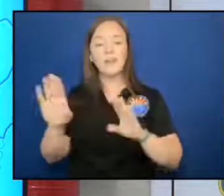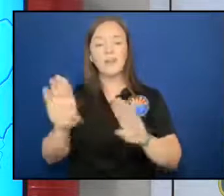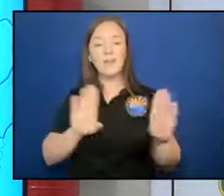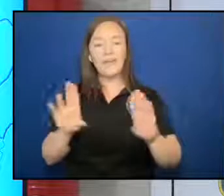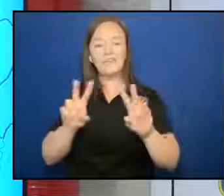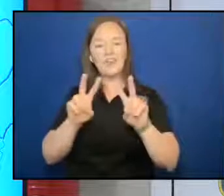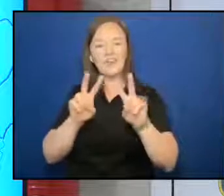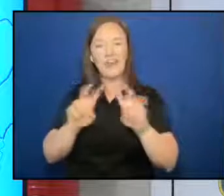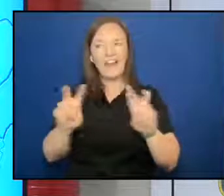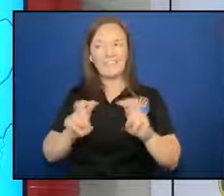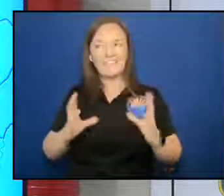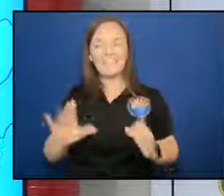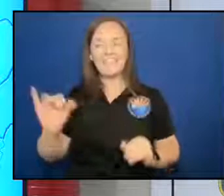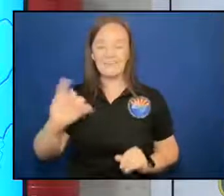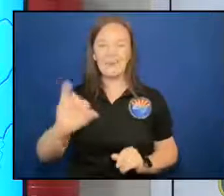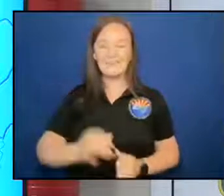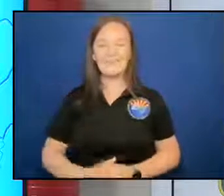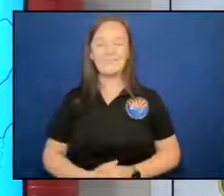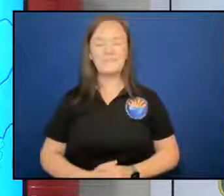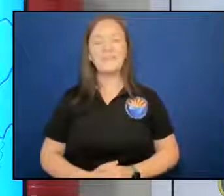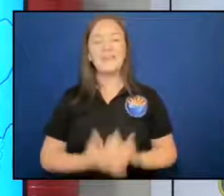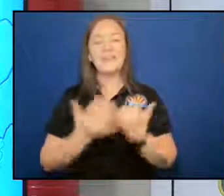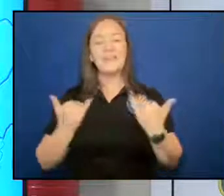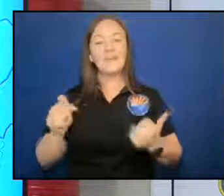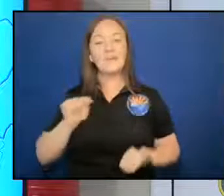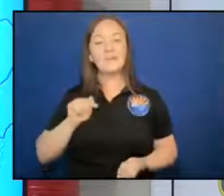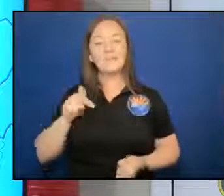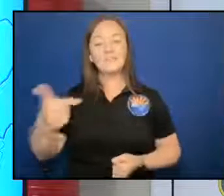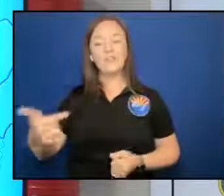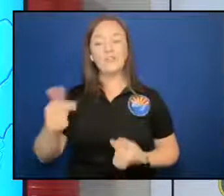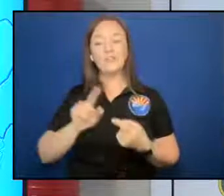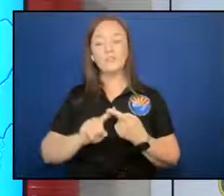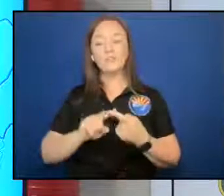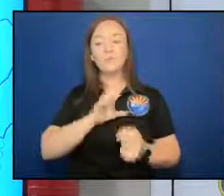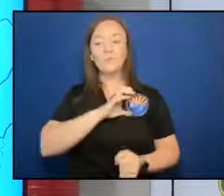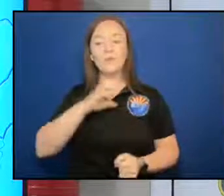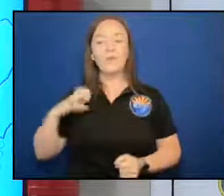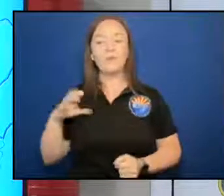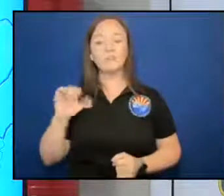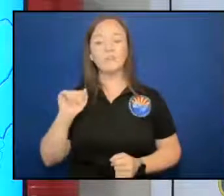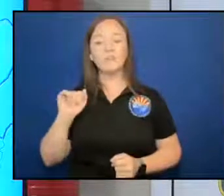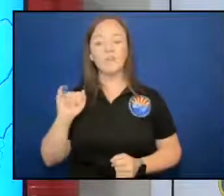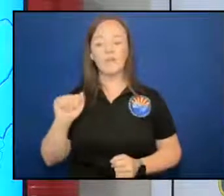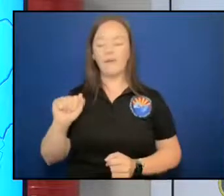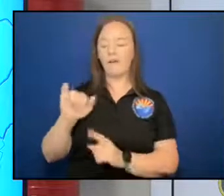UP IN THIS WATER. SO YOU REALLY HAVE GOOD SATURATION OF SOIL AND DURING A